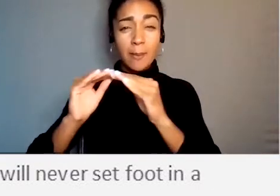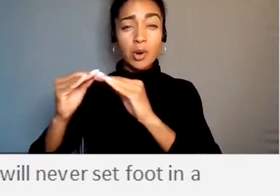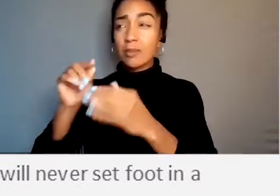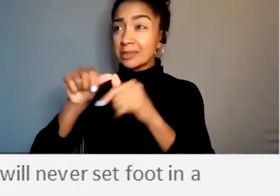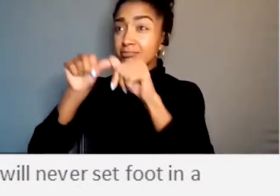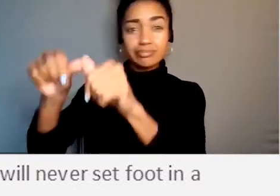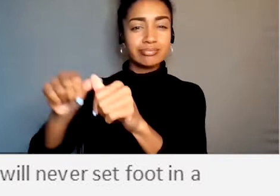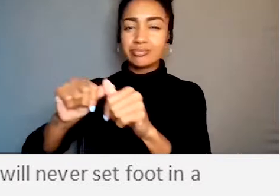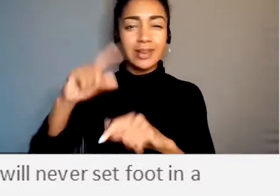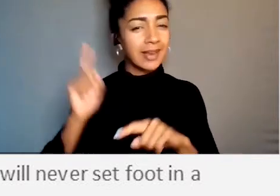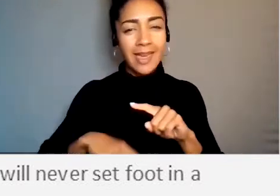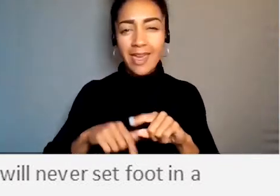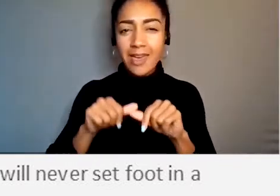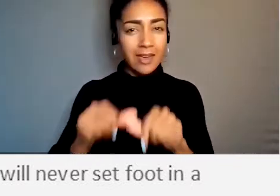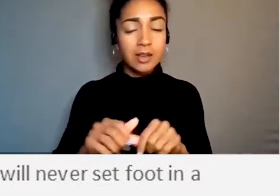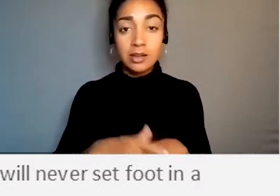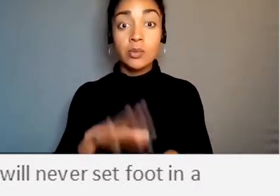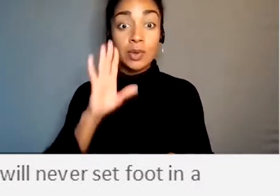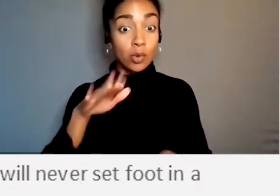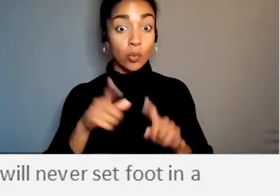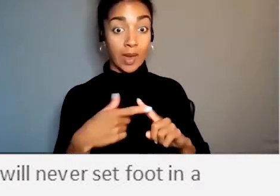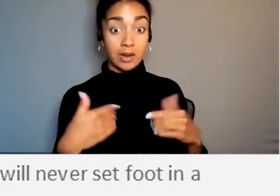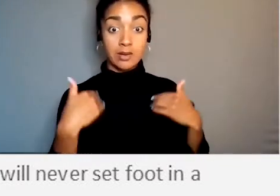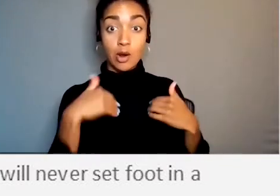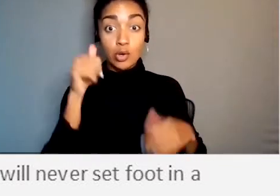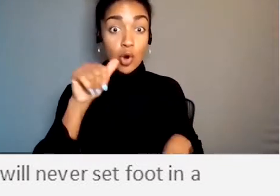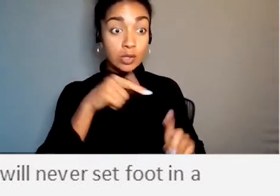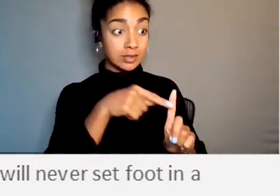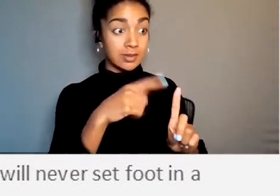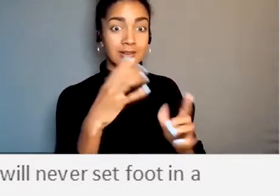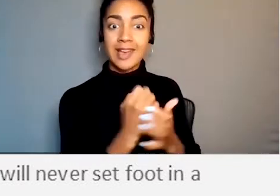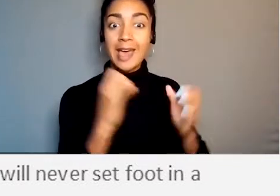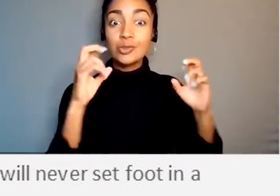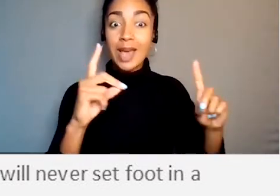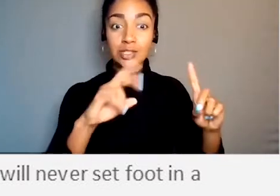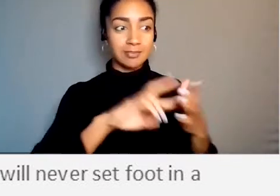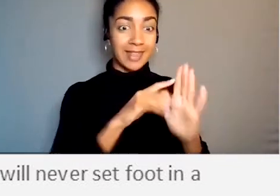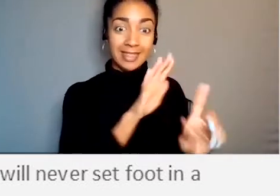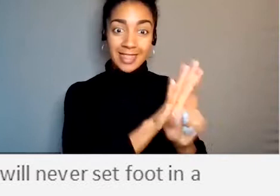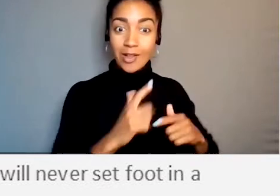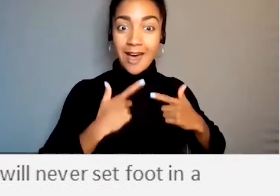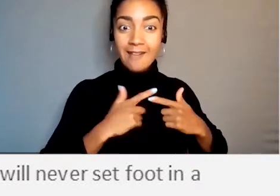families, their communities, and their countries improve.